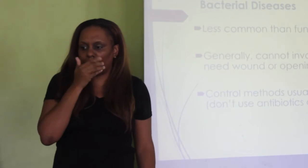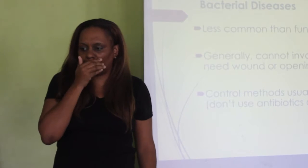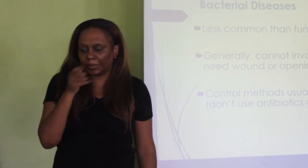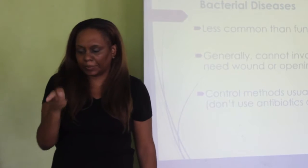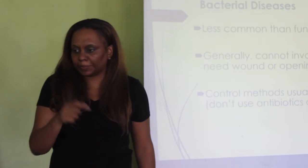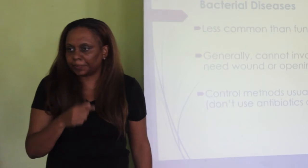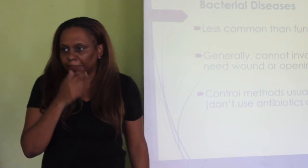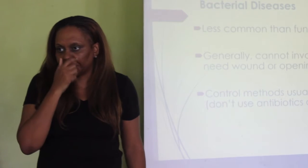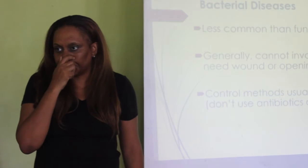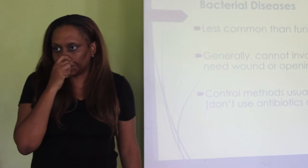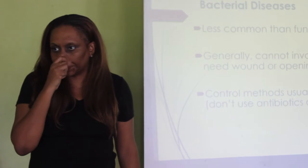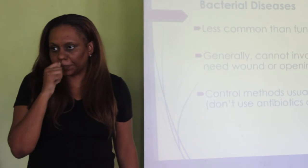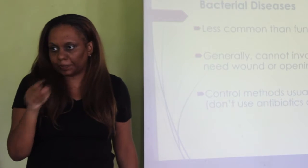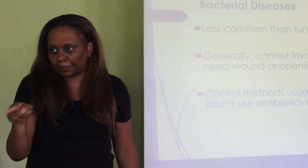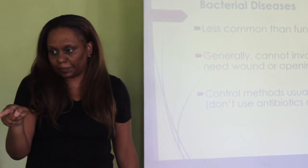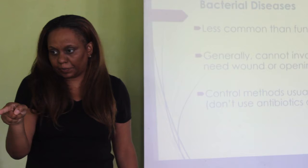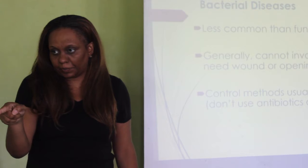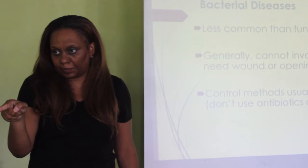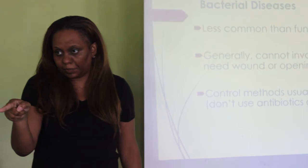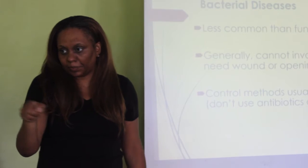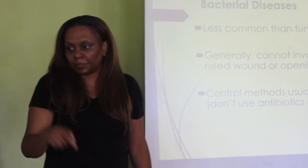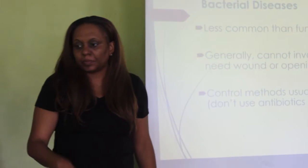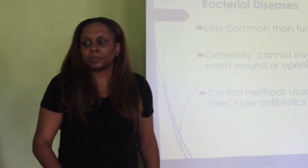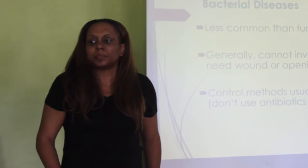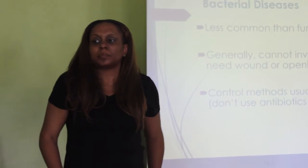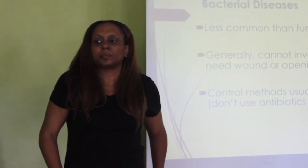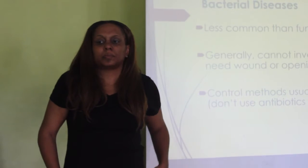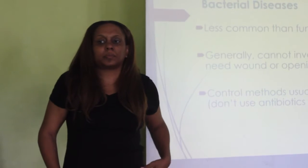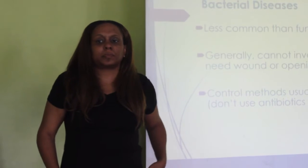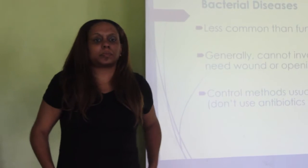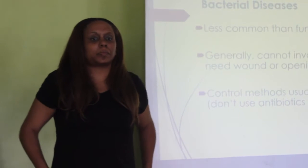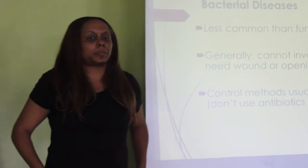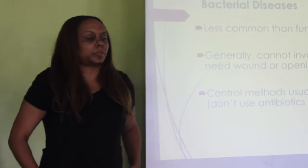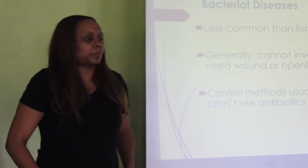right and also our phosphorus which we'll call rooms